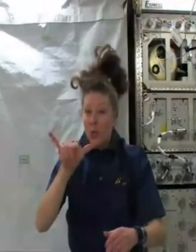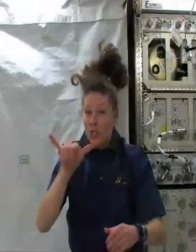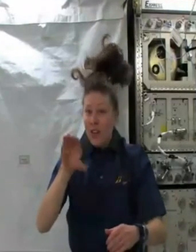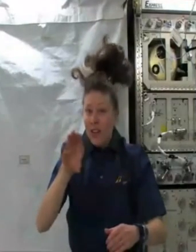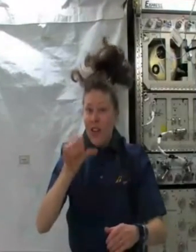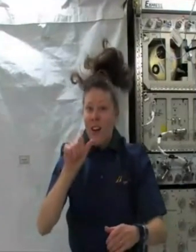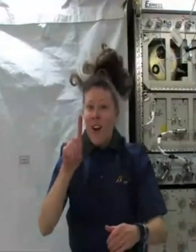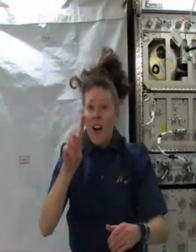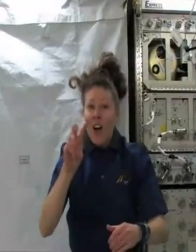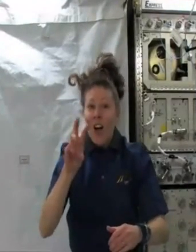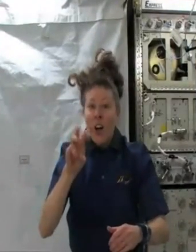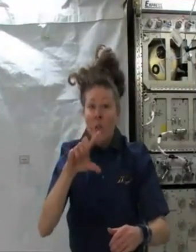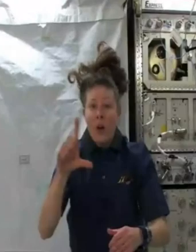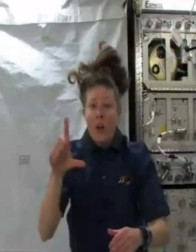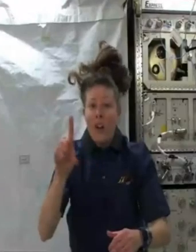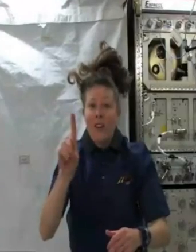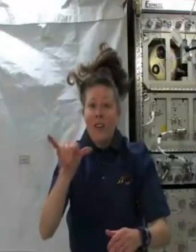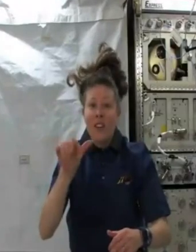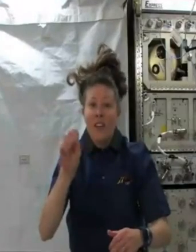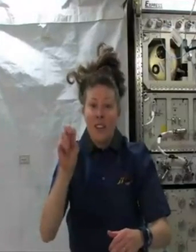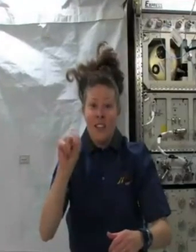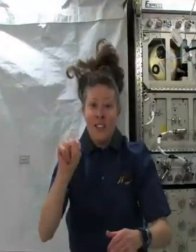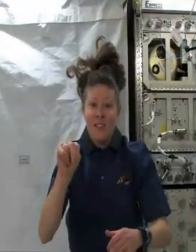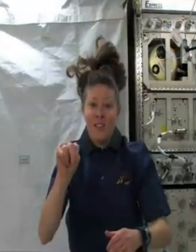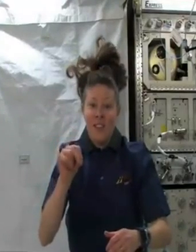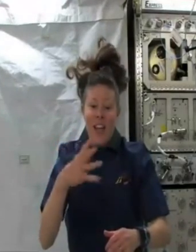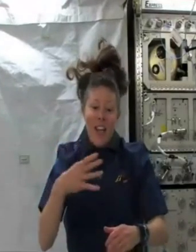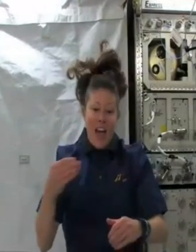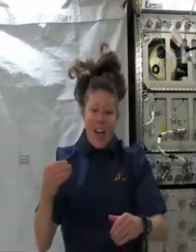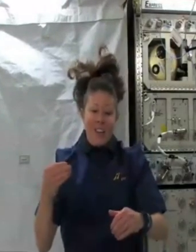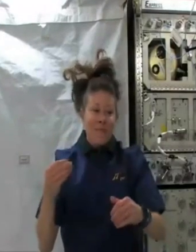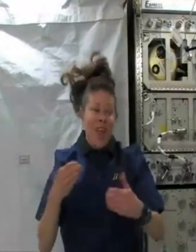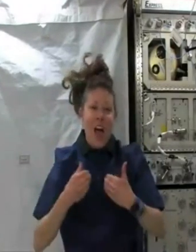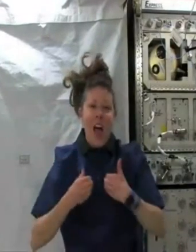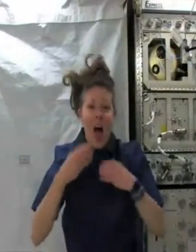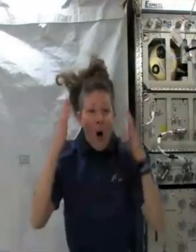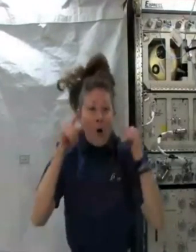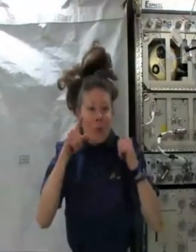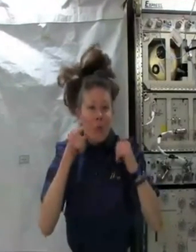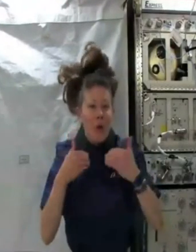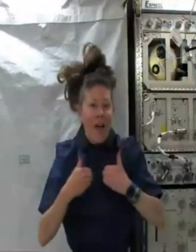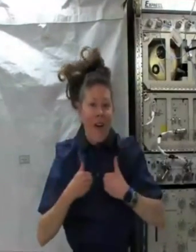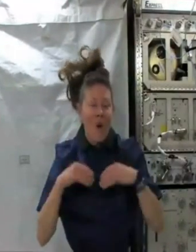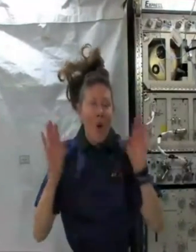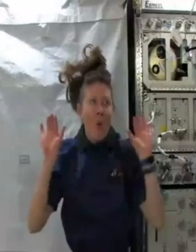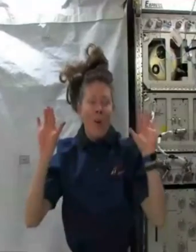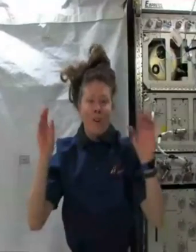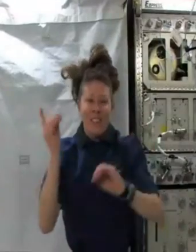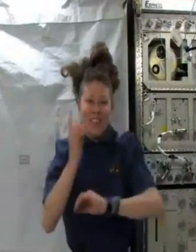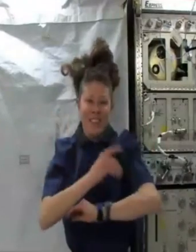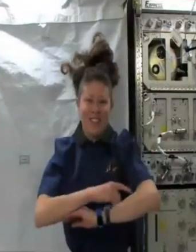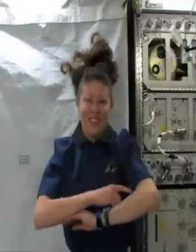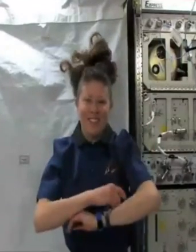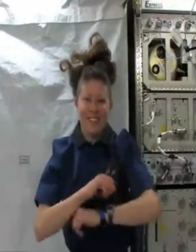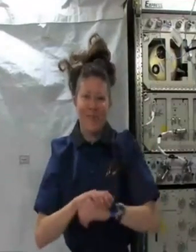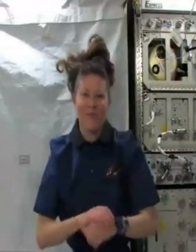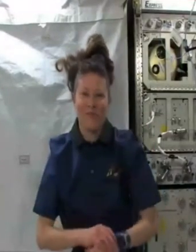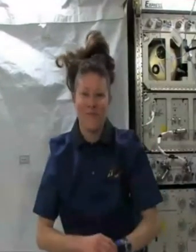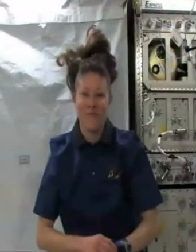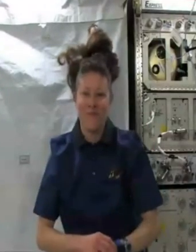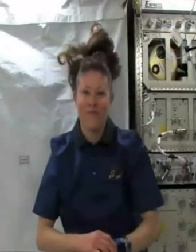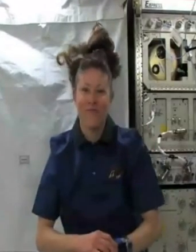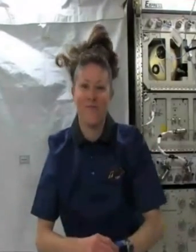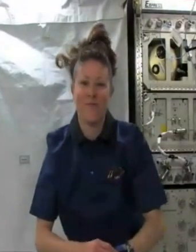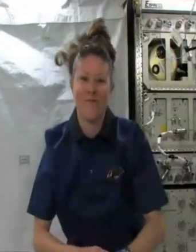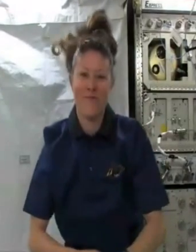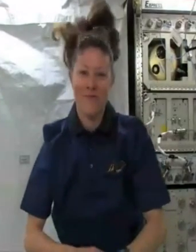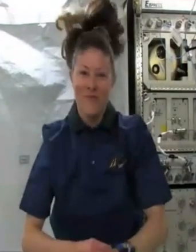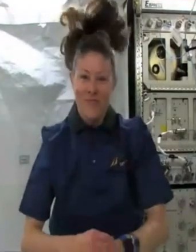I'm Tracy Caldwell-Dyson and I hope you have a wonderful day.